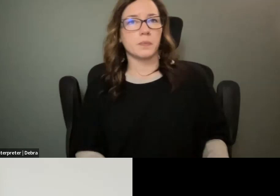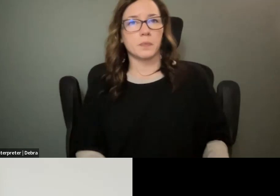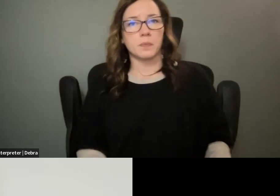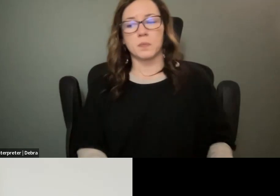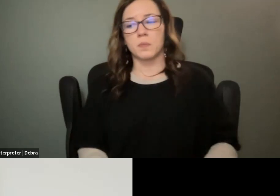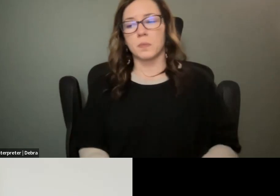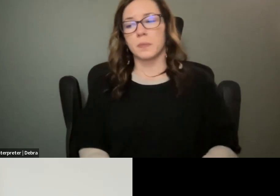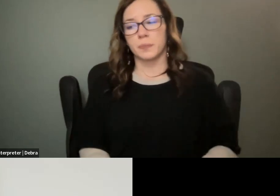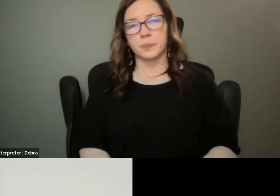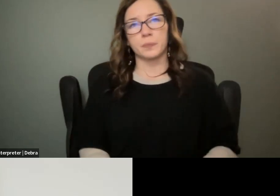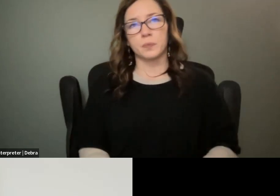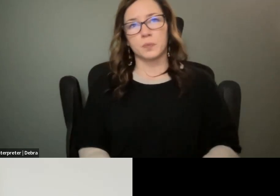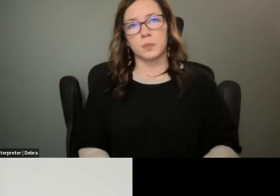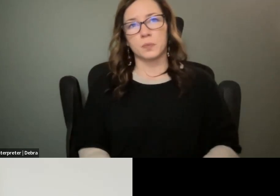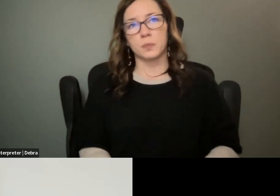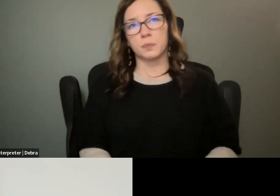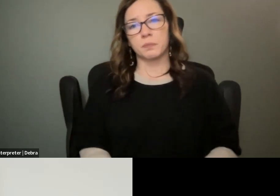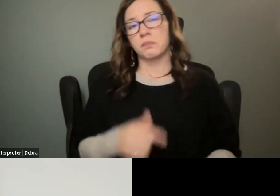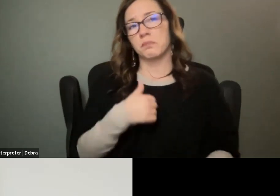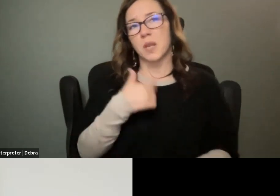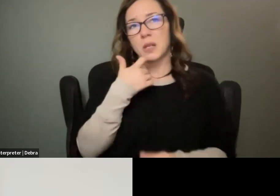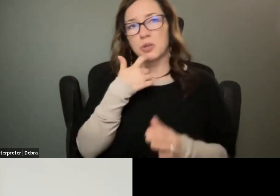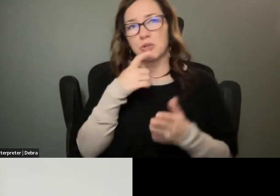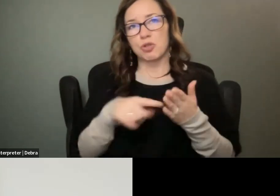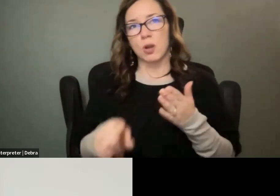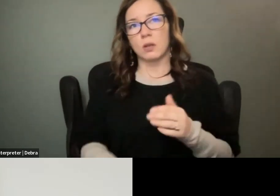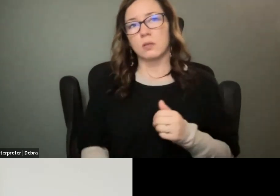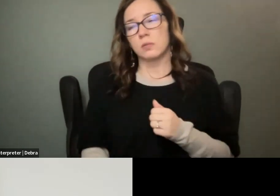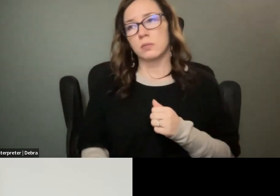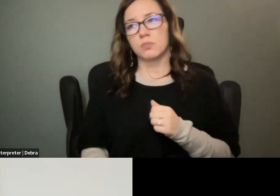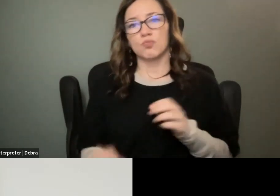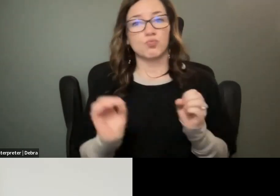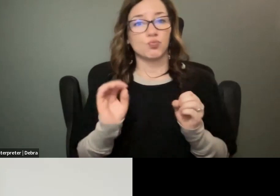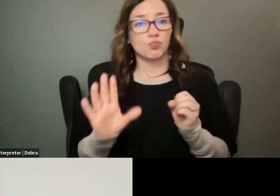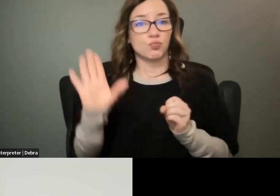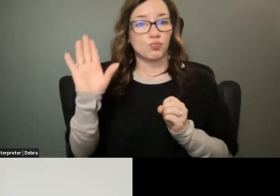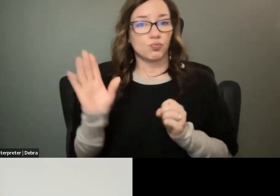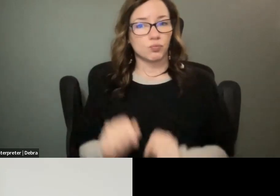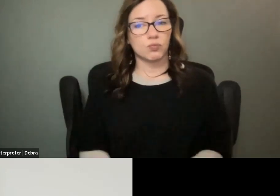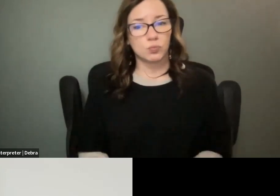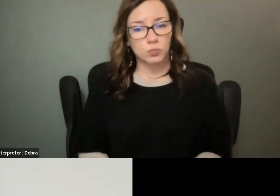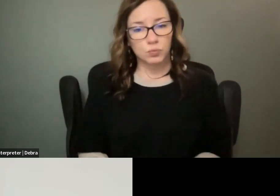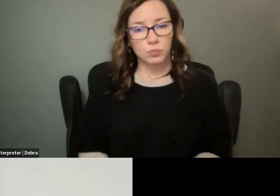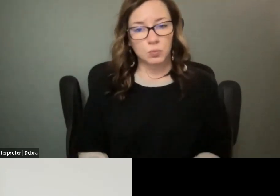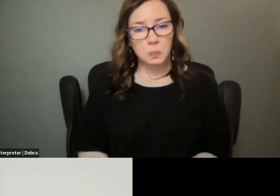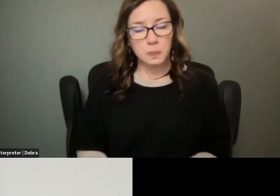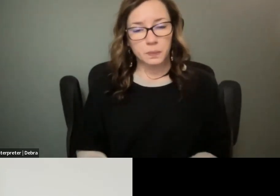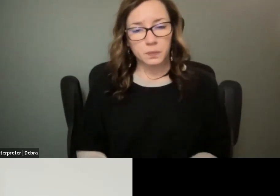I just checked I don't see any more hand raised but it